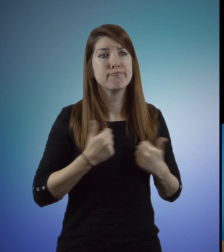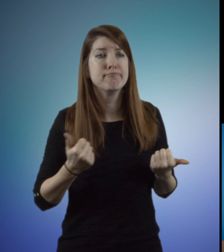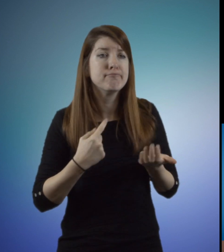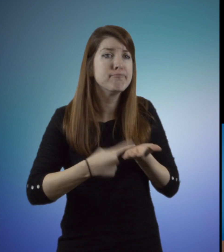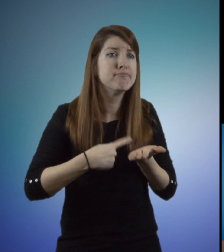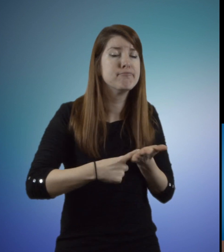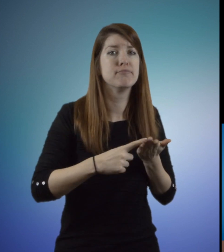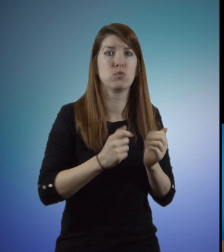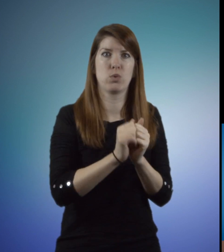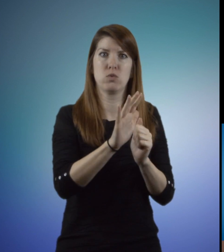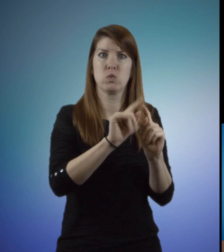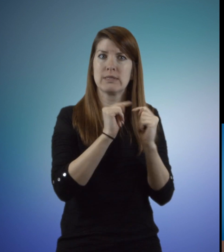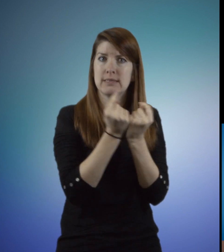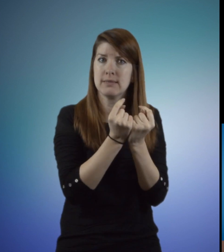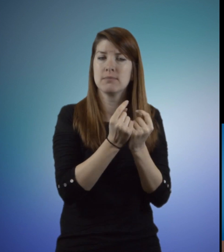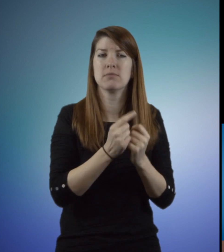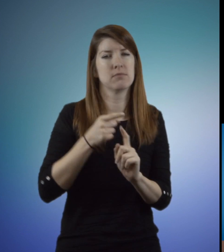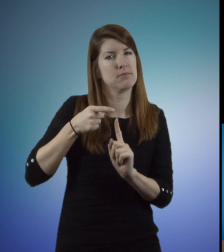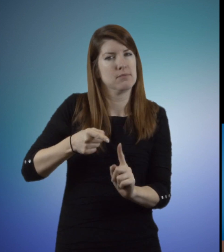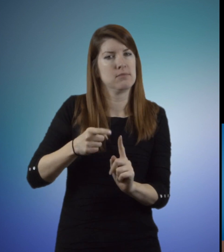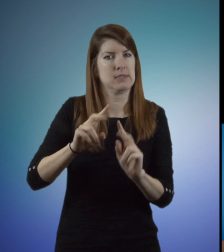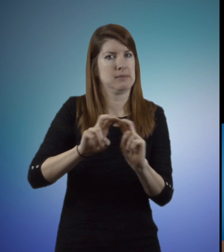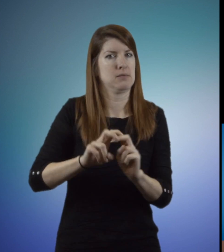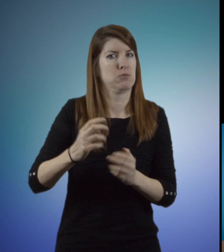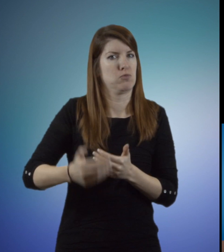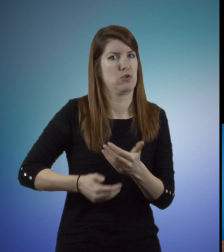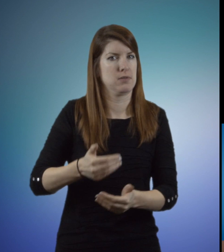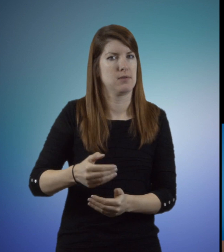with the people that are part of your team. And are particularly, part of the assessment process.